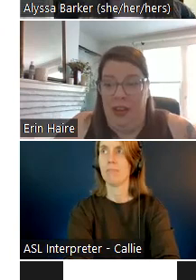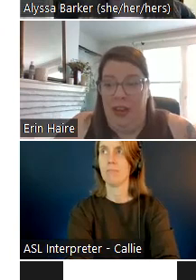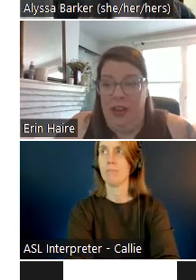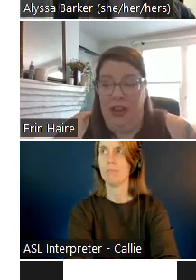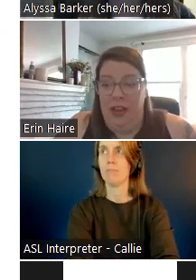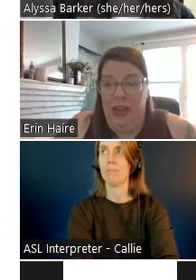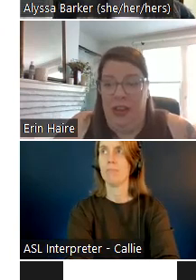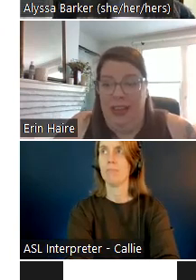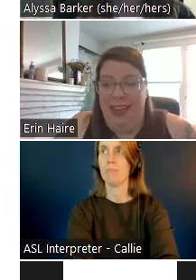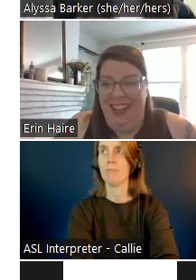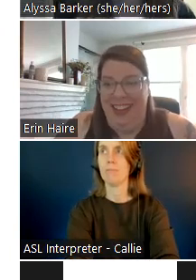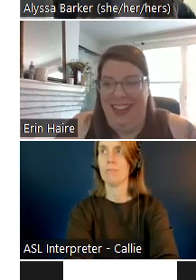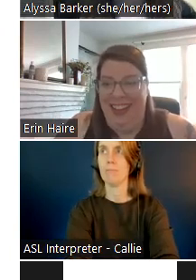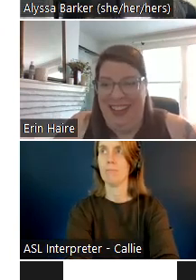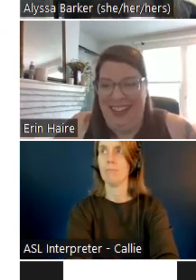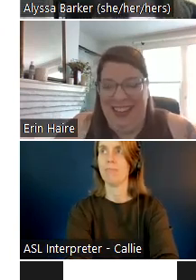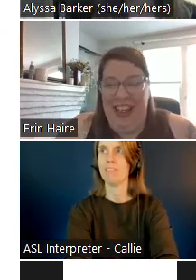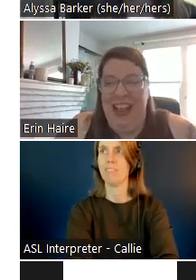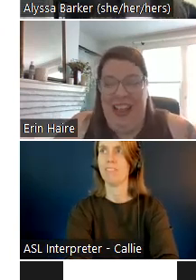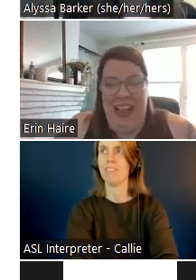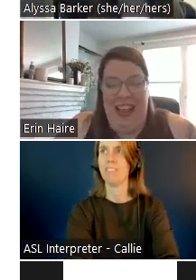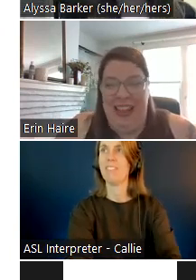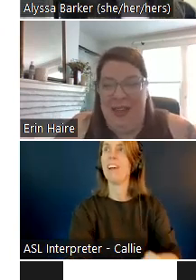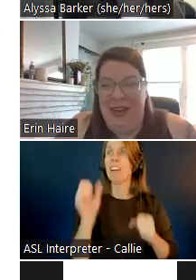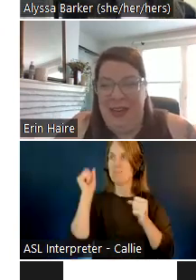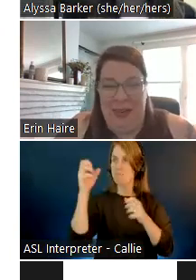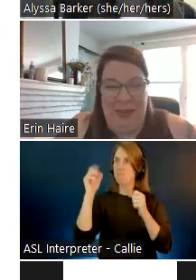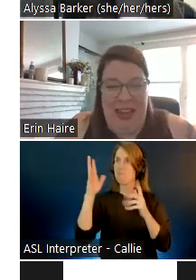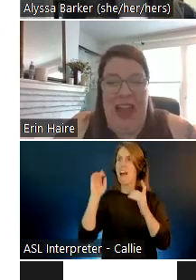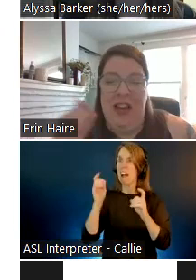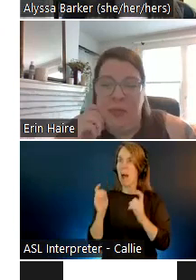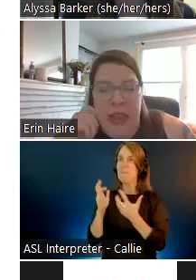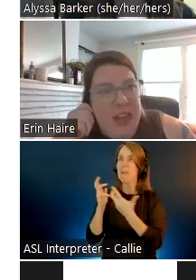seeing accommodations yeah yeah Erin: i think we're in agreement pete and pete